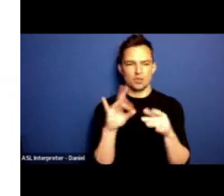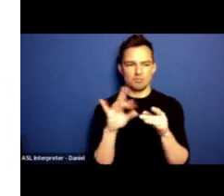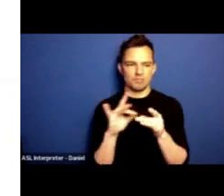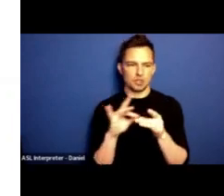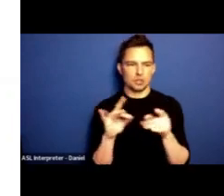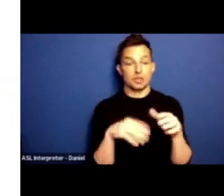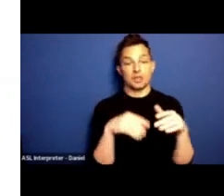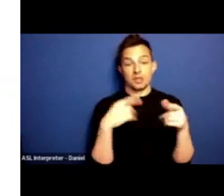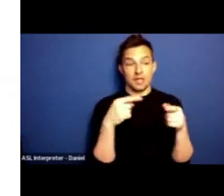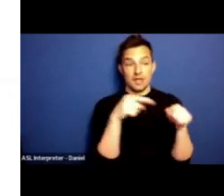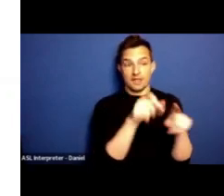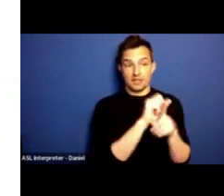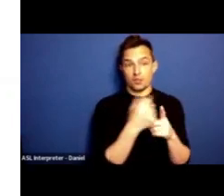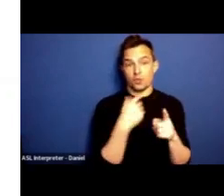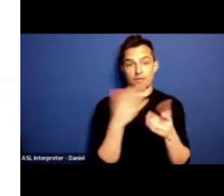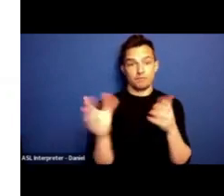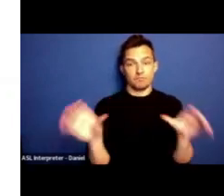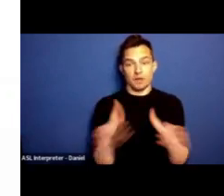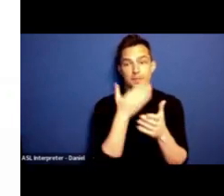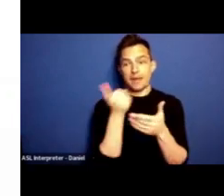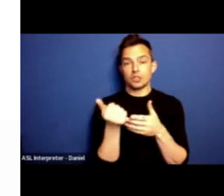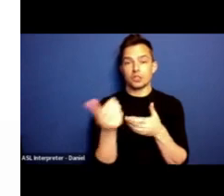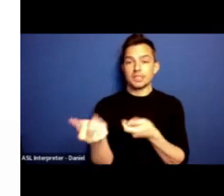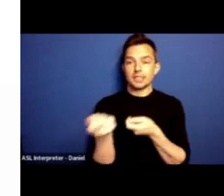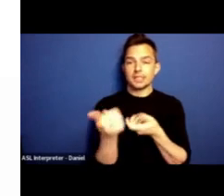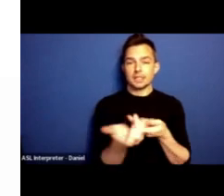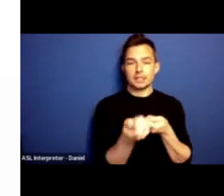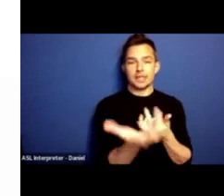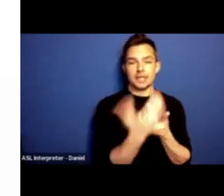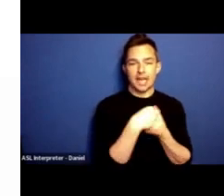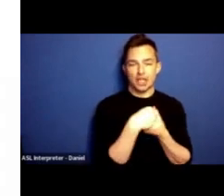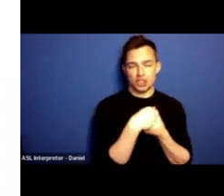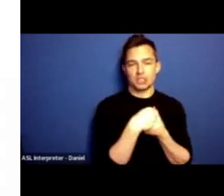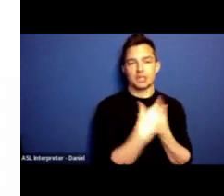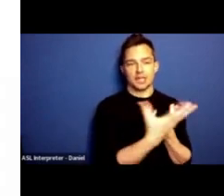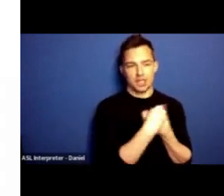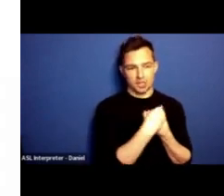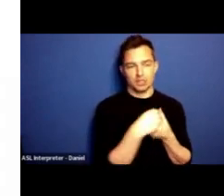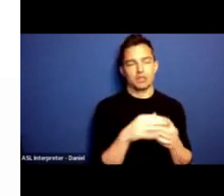done much better in terms of engaging, and we are now part of the onboarding of all new staff.